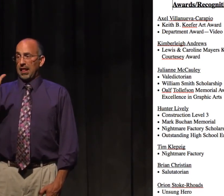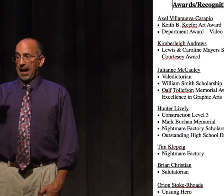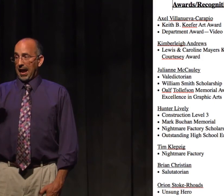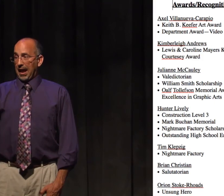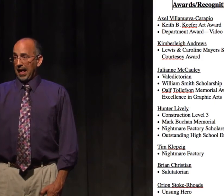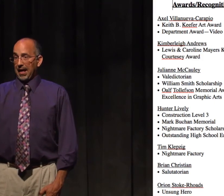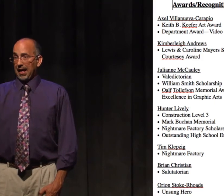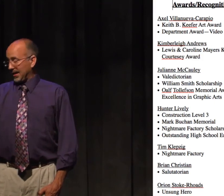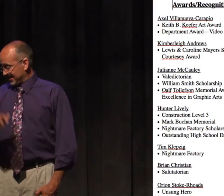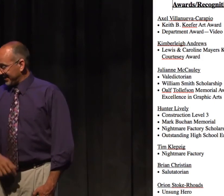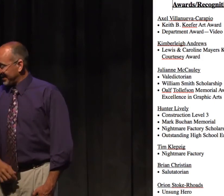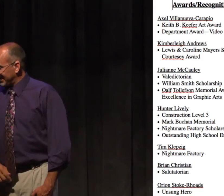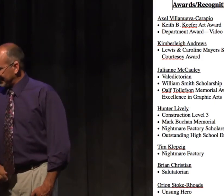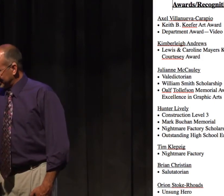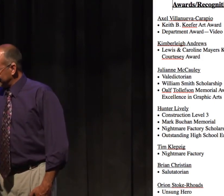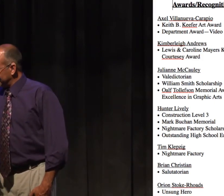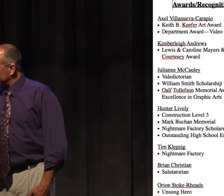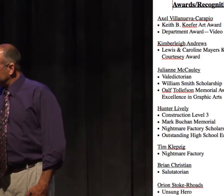Julianna